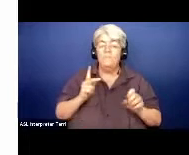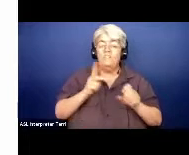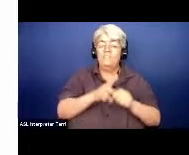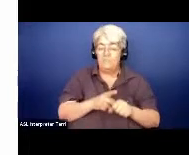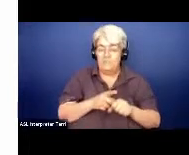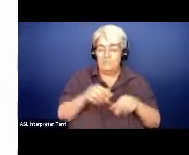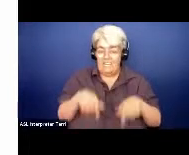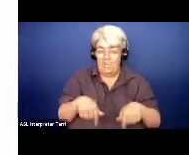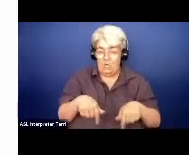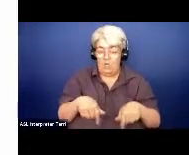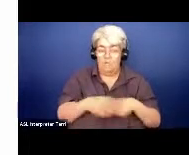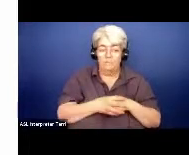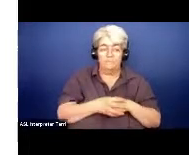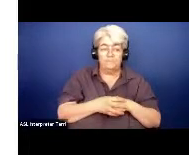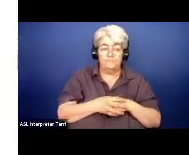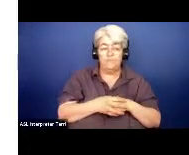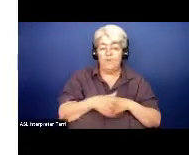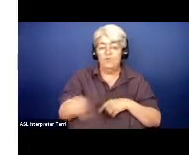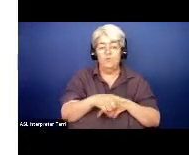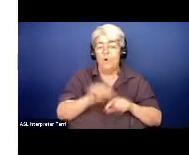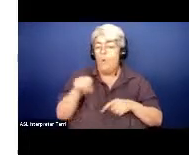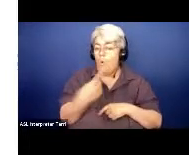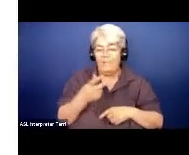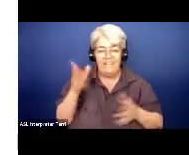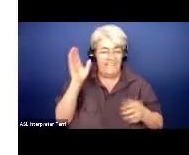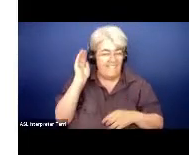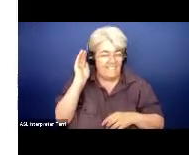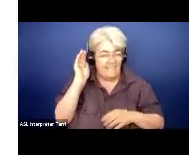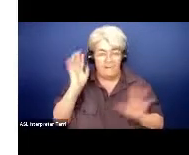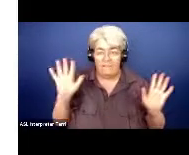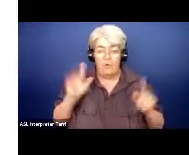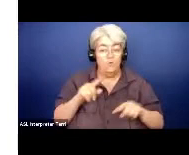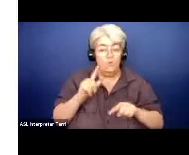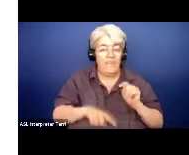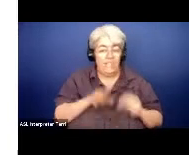Webinar logistics. Participating will be in listen only mode. You will not be able to speak. If you need to speak or